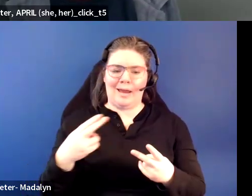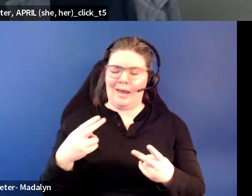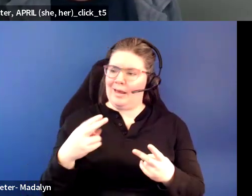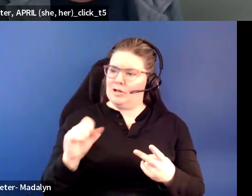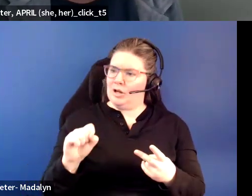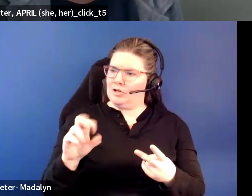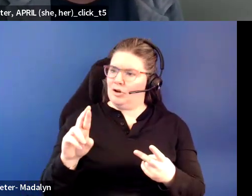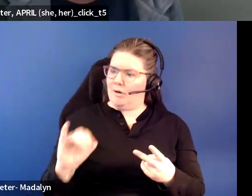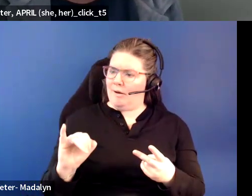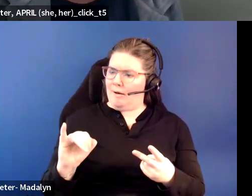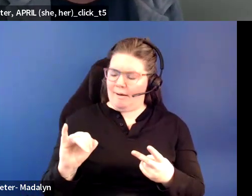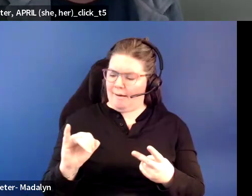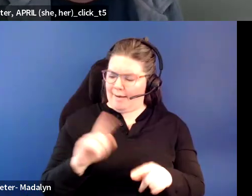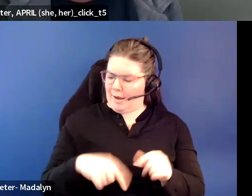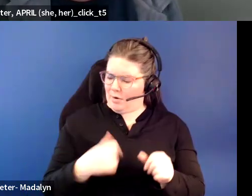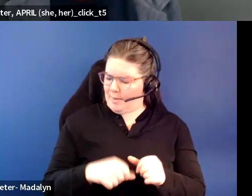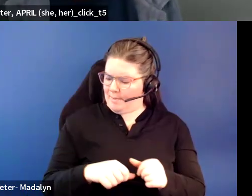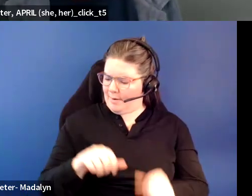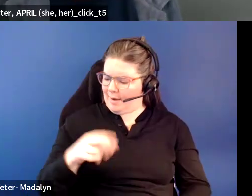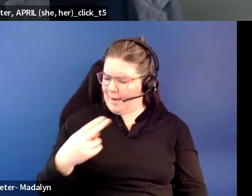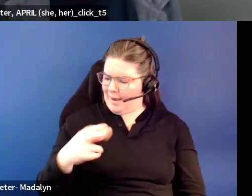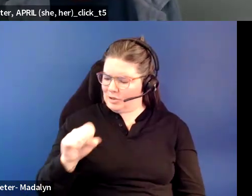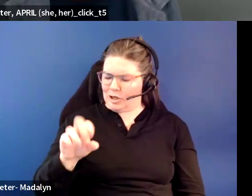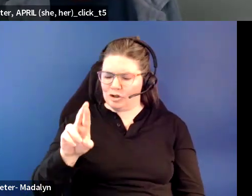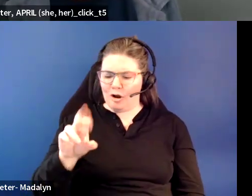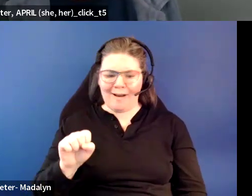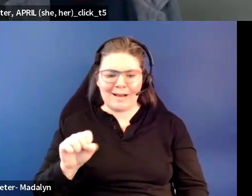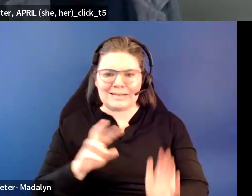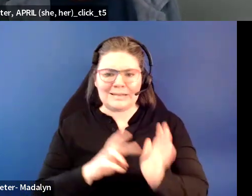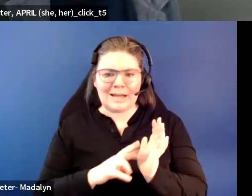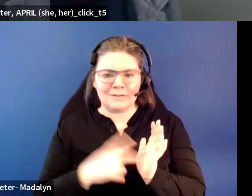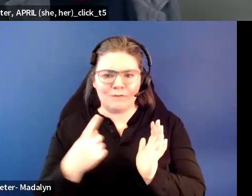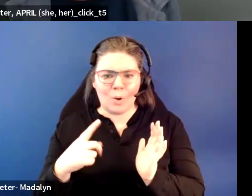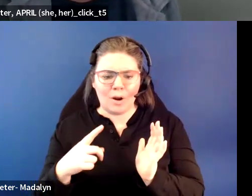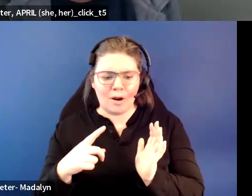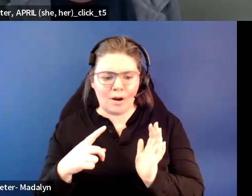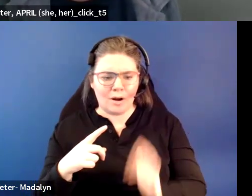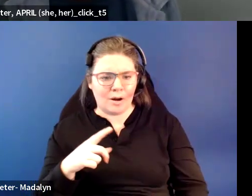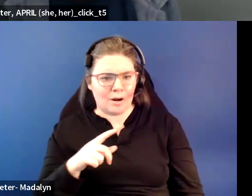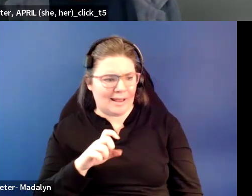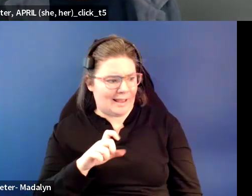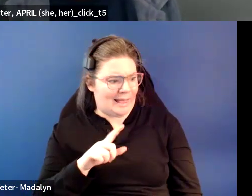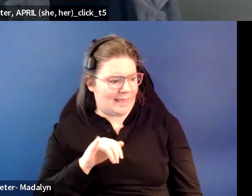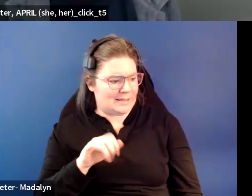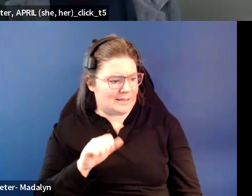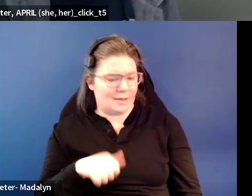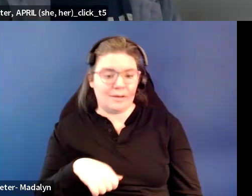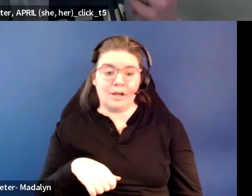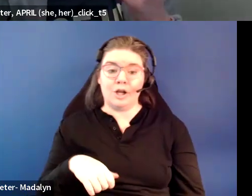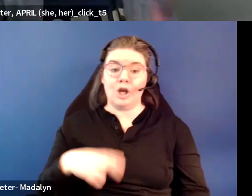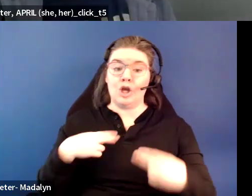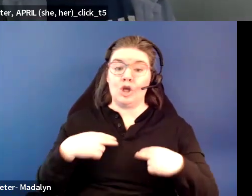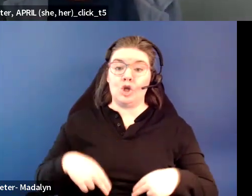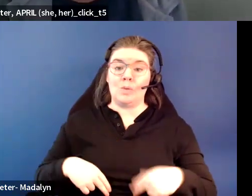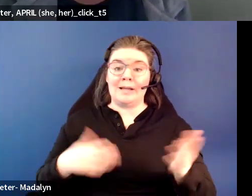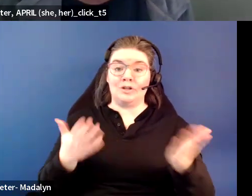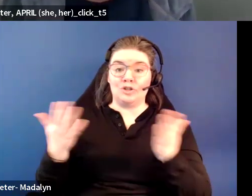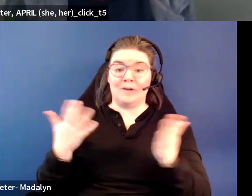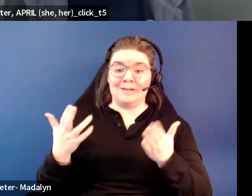Sierra Royster, APRIL (she, her): I can never remember what Hsr stands for. Alyssa, if you remember Human Services Research and Institute. Thank you.